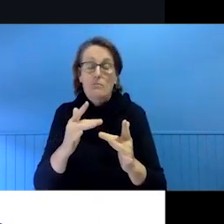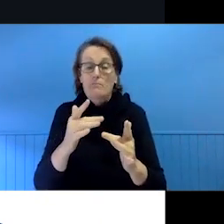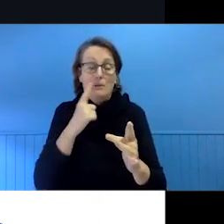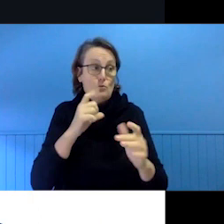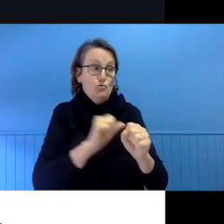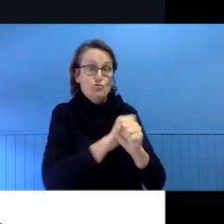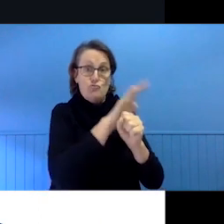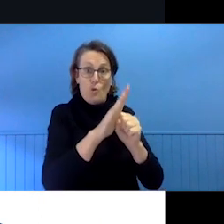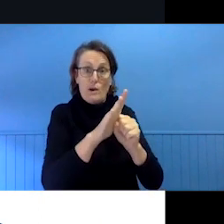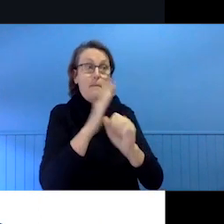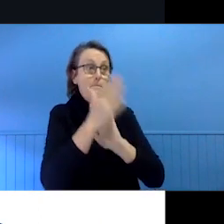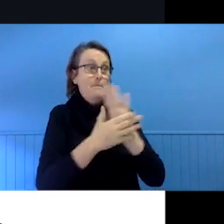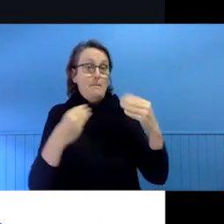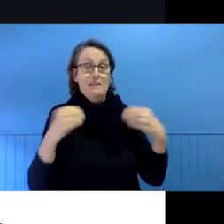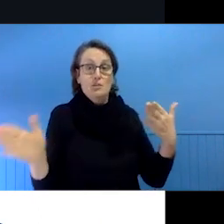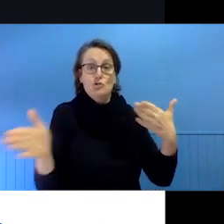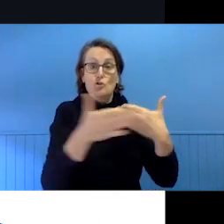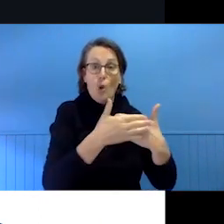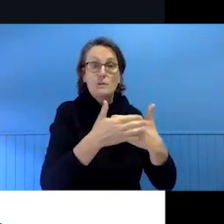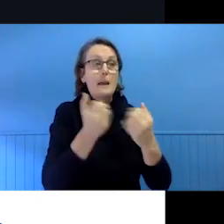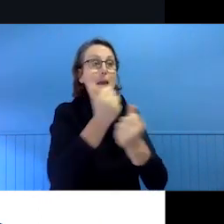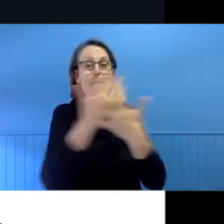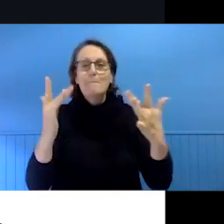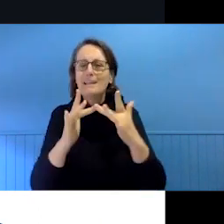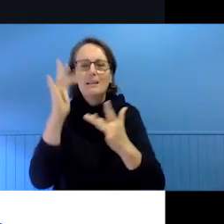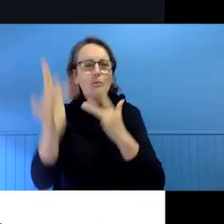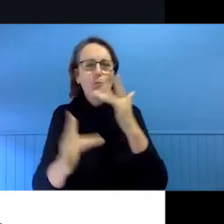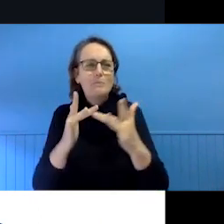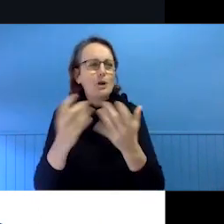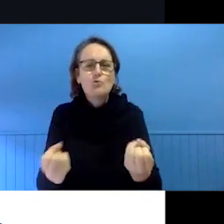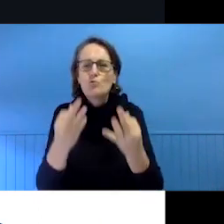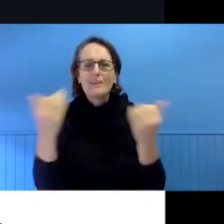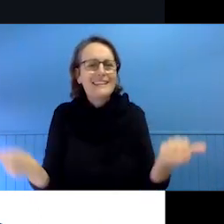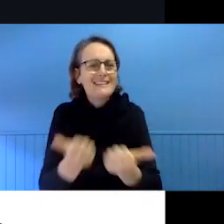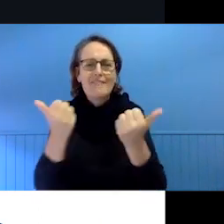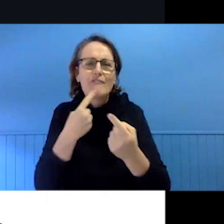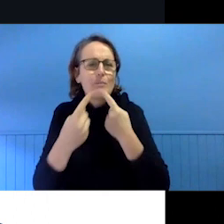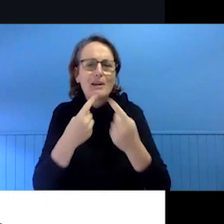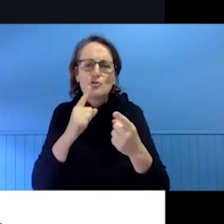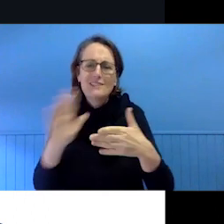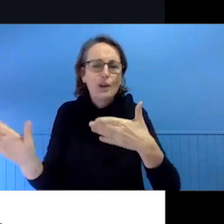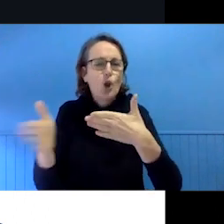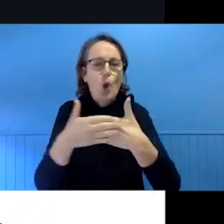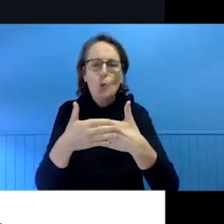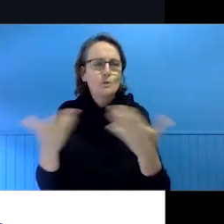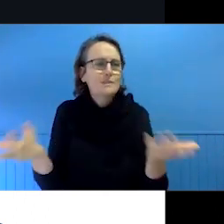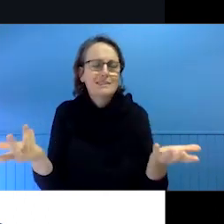of them didn't have anything prominent to say they were closed, that performances were not happening. I had to scroll right